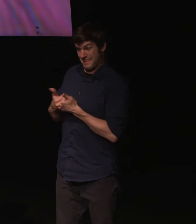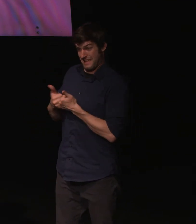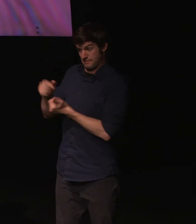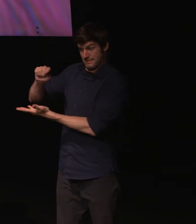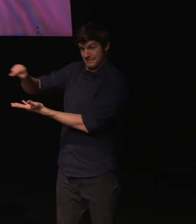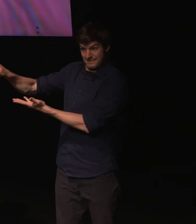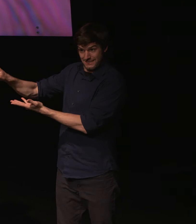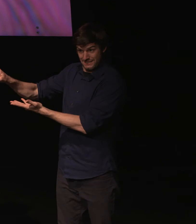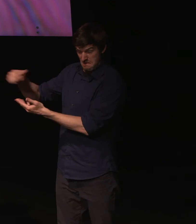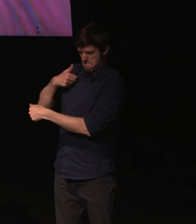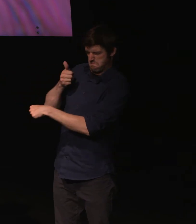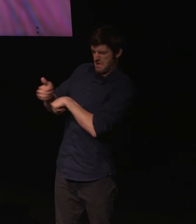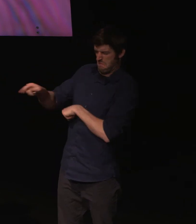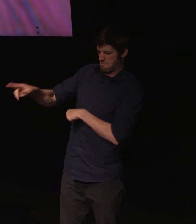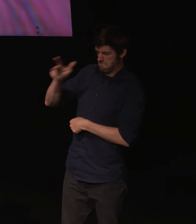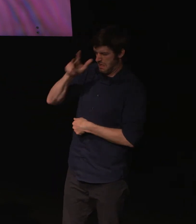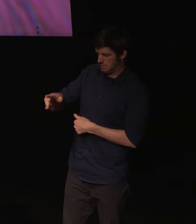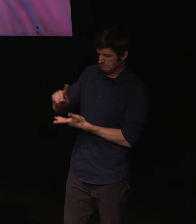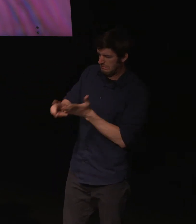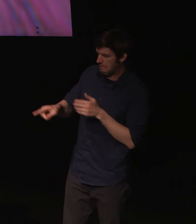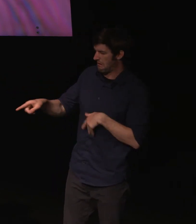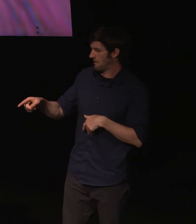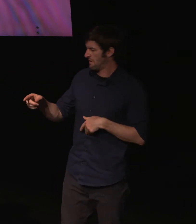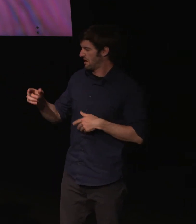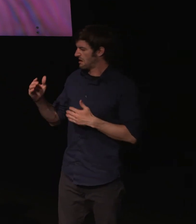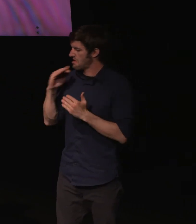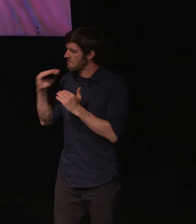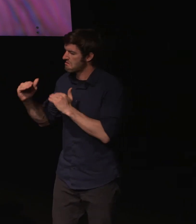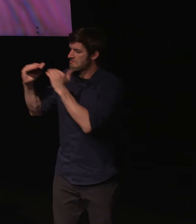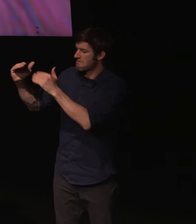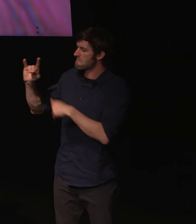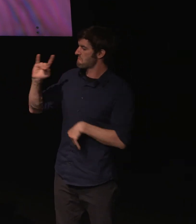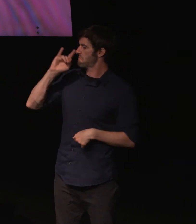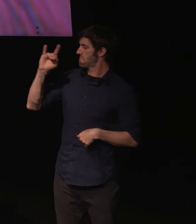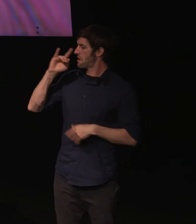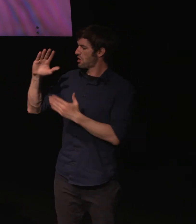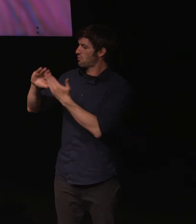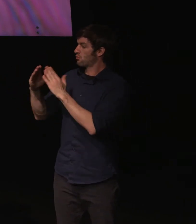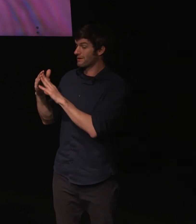and really it was a thing for me? That's one of the games I don't play.